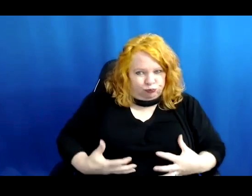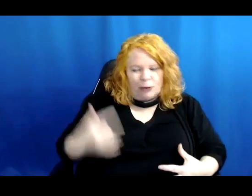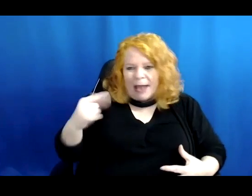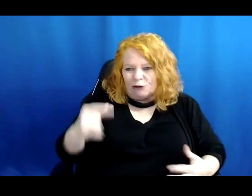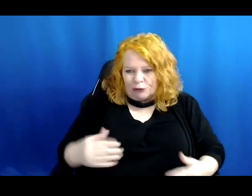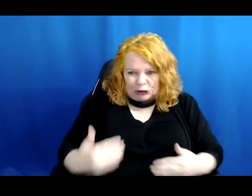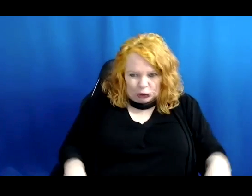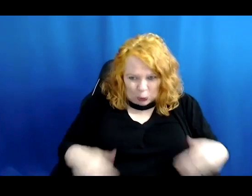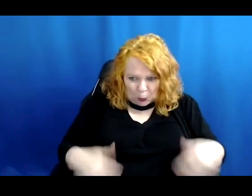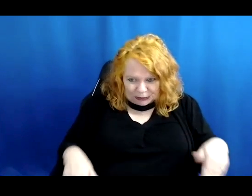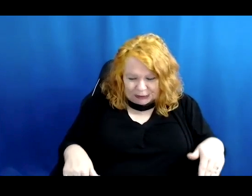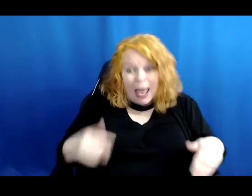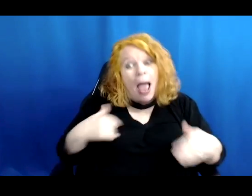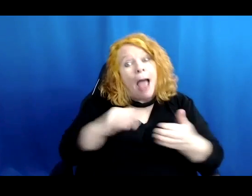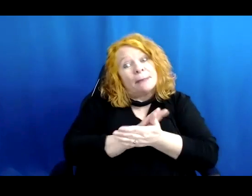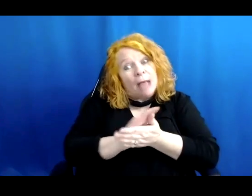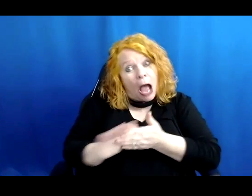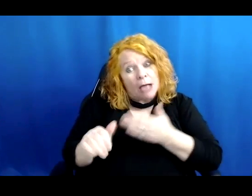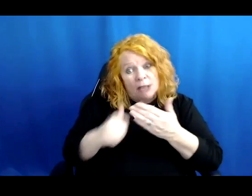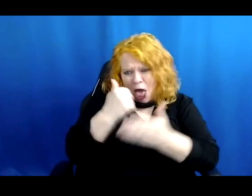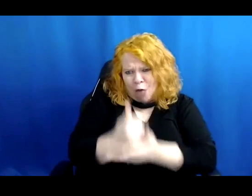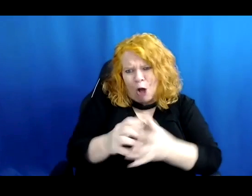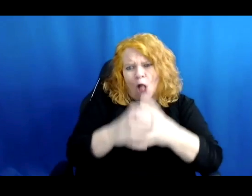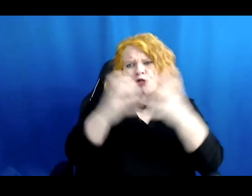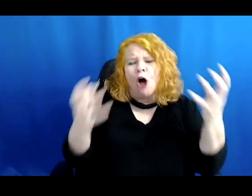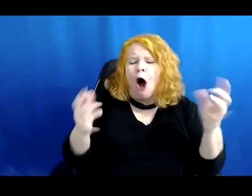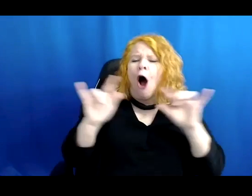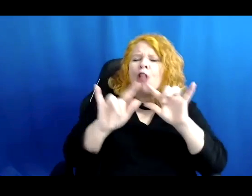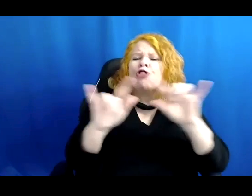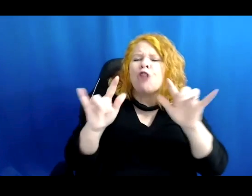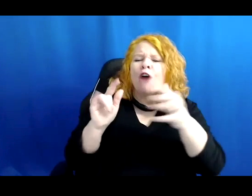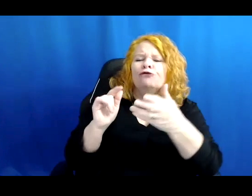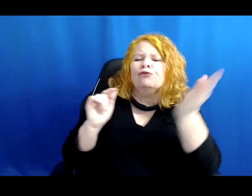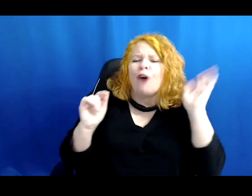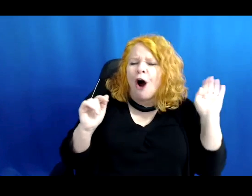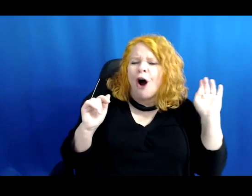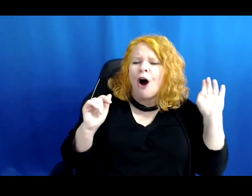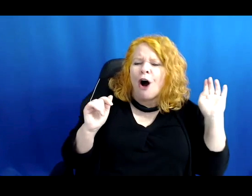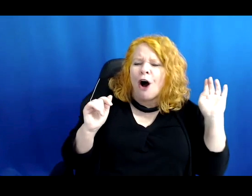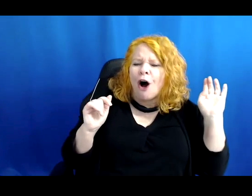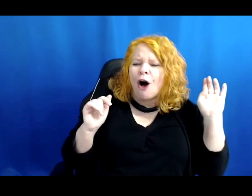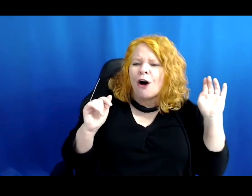am kind and helpful and I love you all. Wow, I really love you all.”